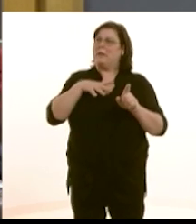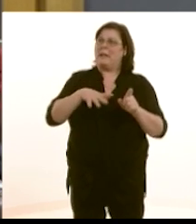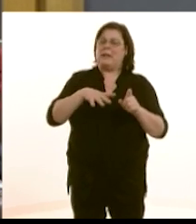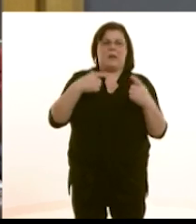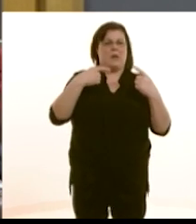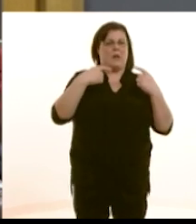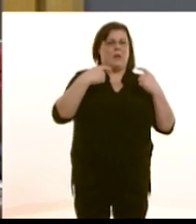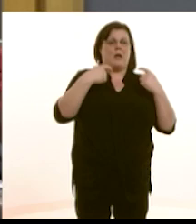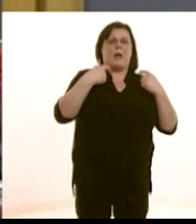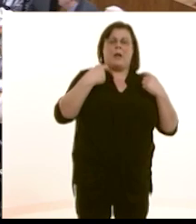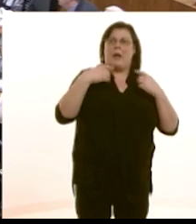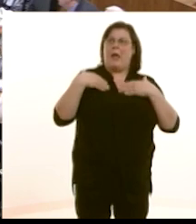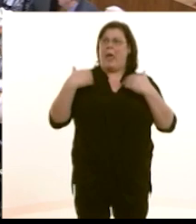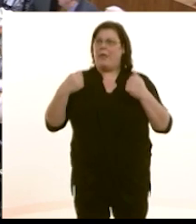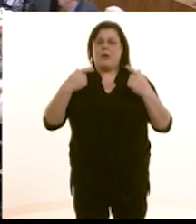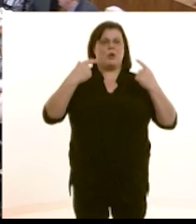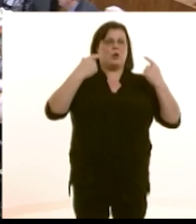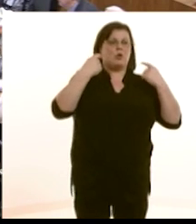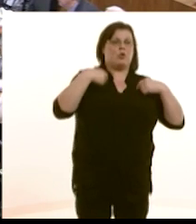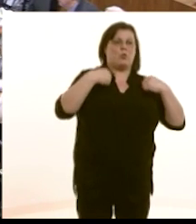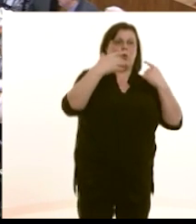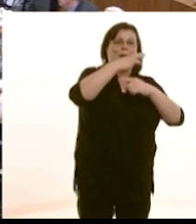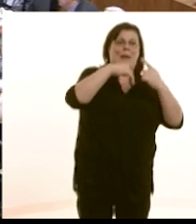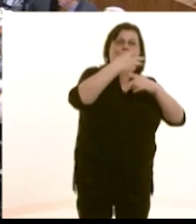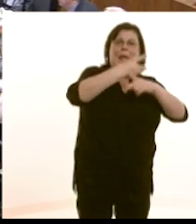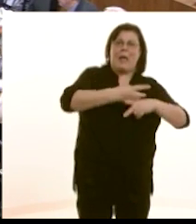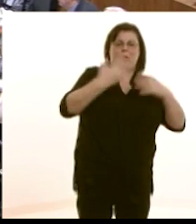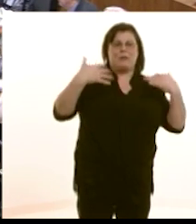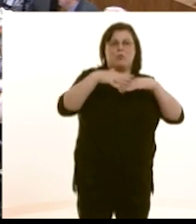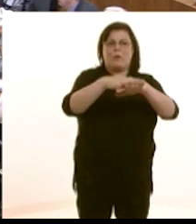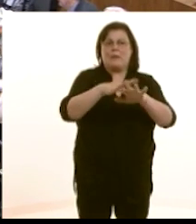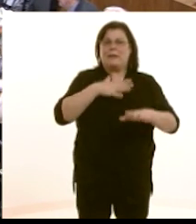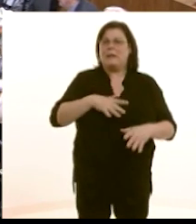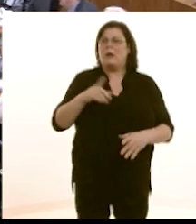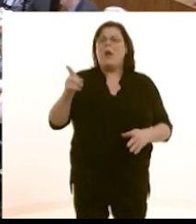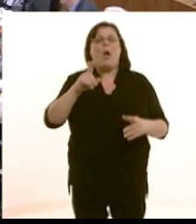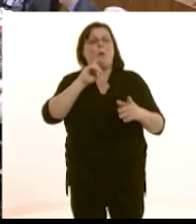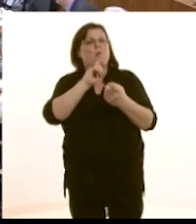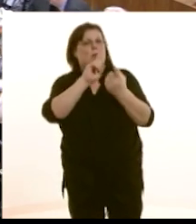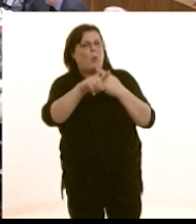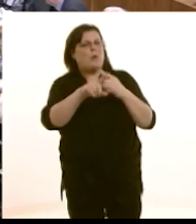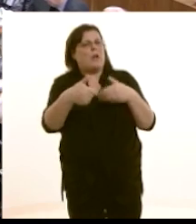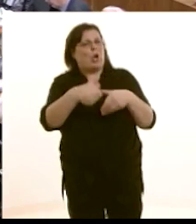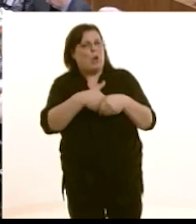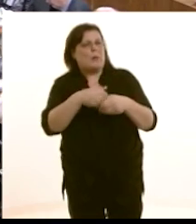and social care? Carwyn Jones: Well, let me deal with that issue and the issue of steel as well, because itís relevant to what Iím going to say about